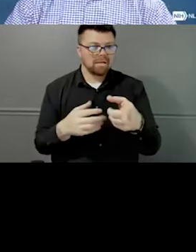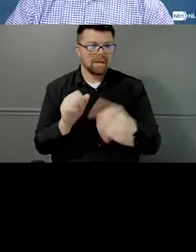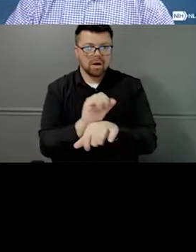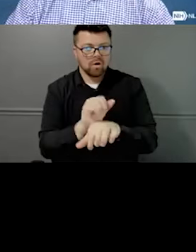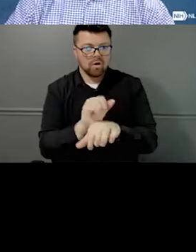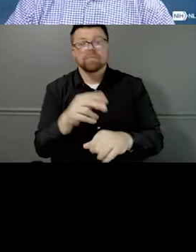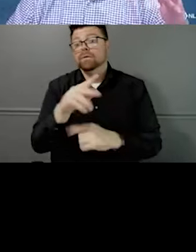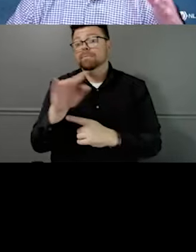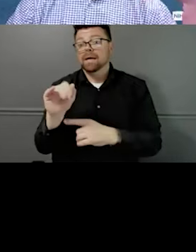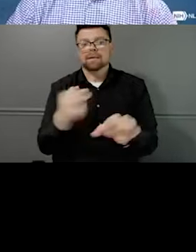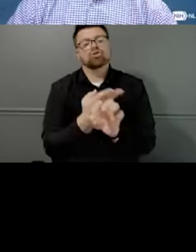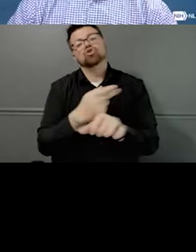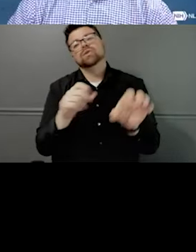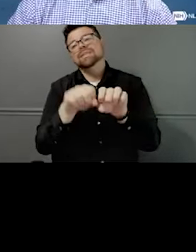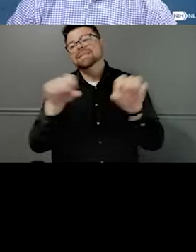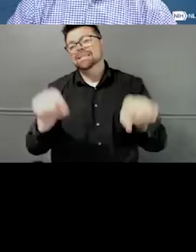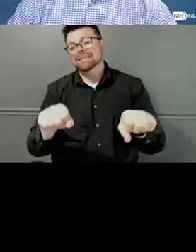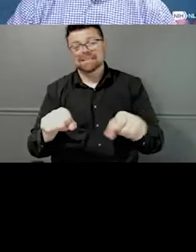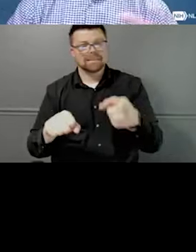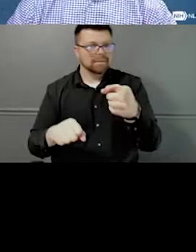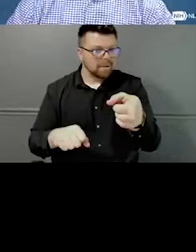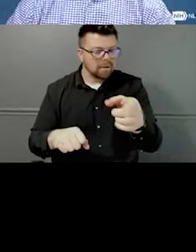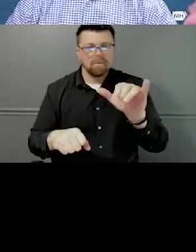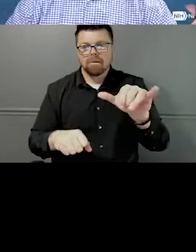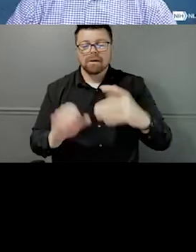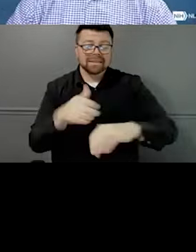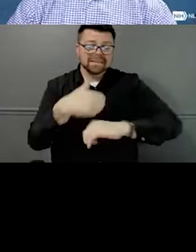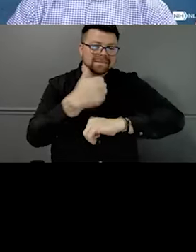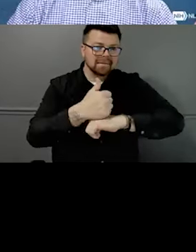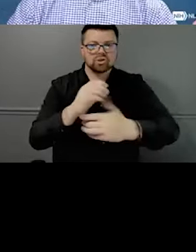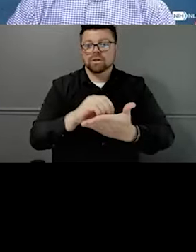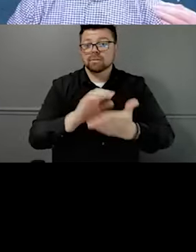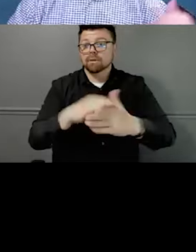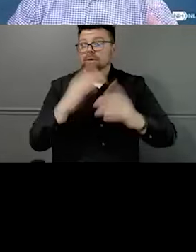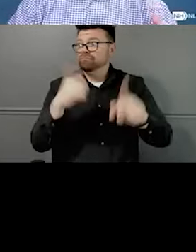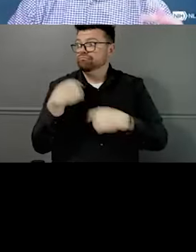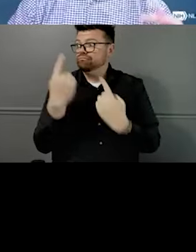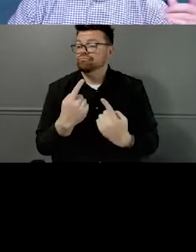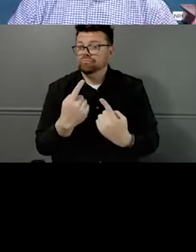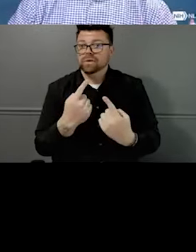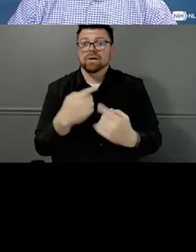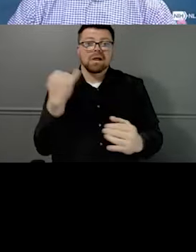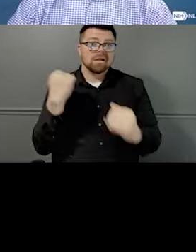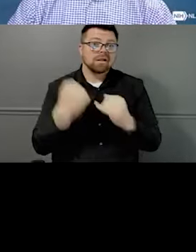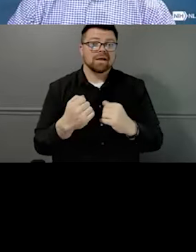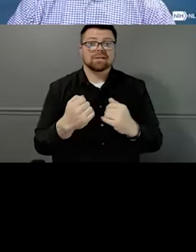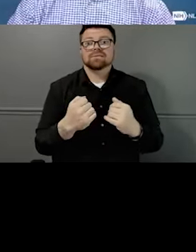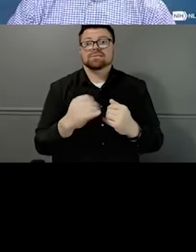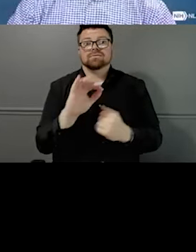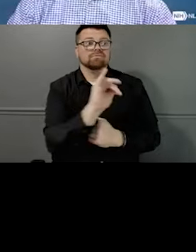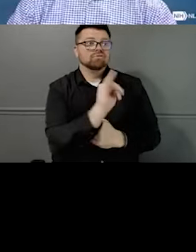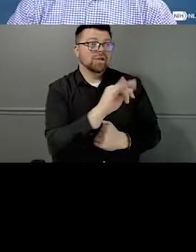are using the system and generating documents. Over the last quarter of this calendar year from January-March,